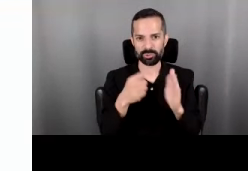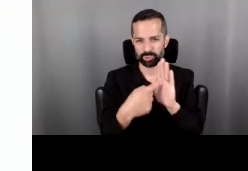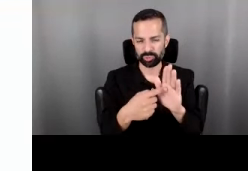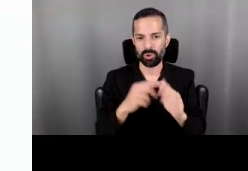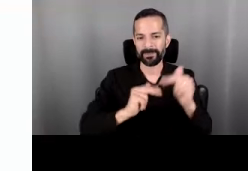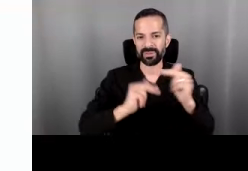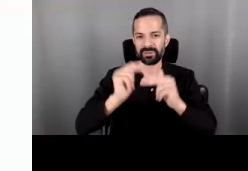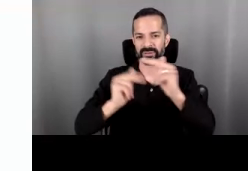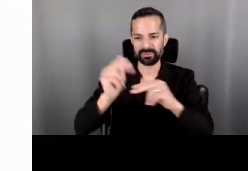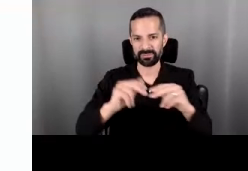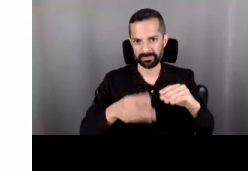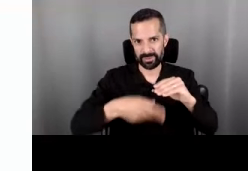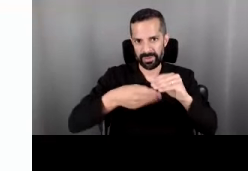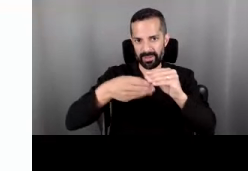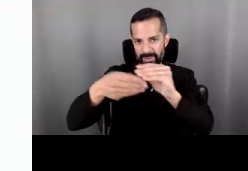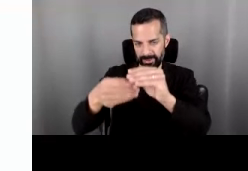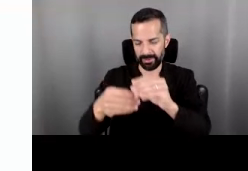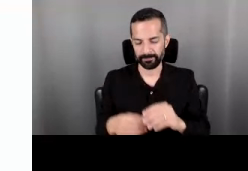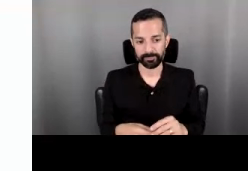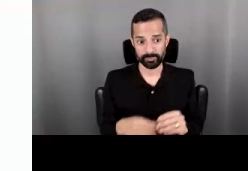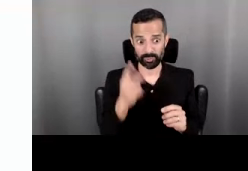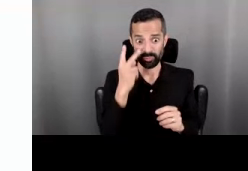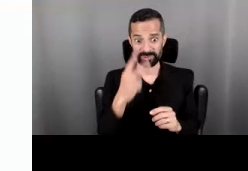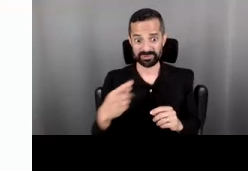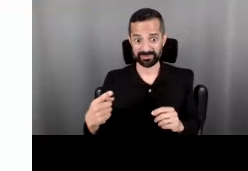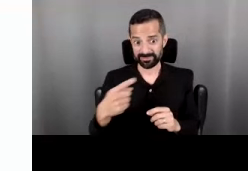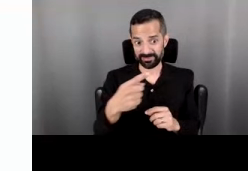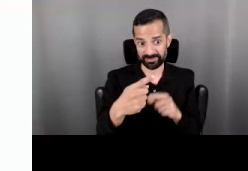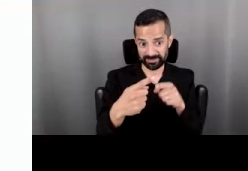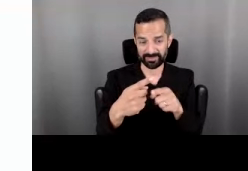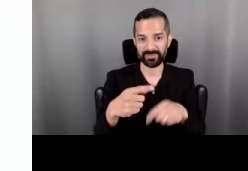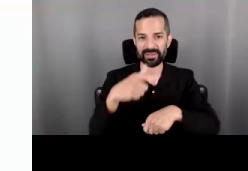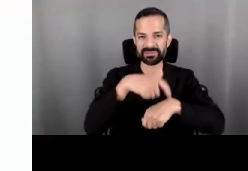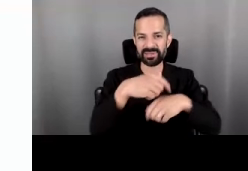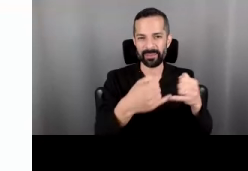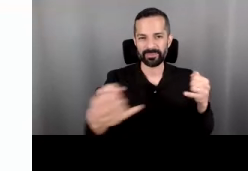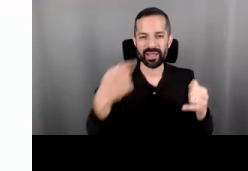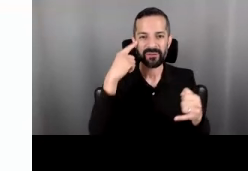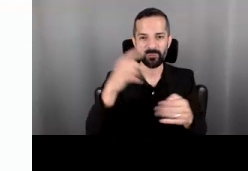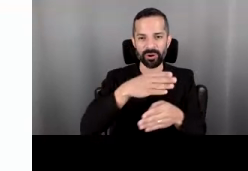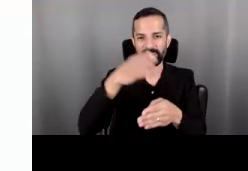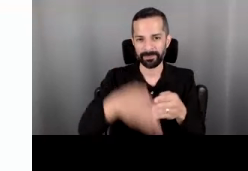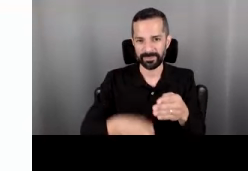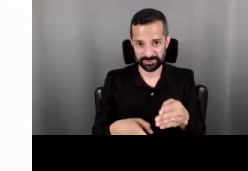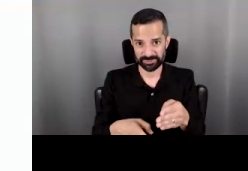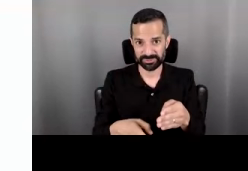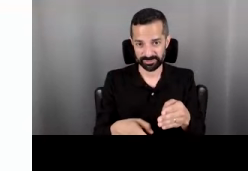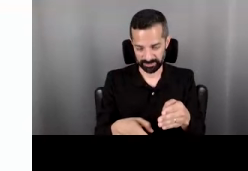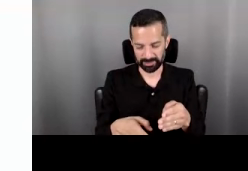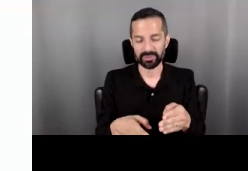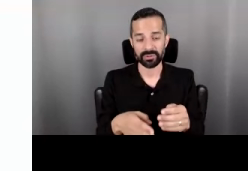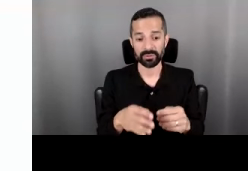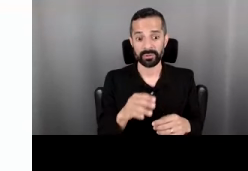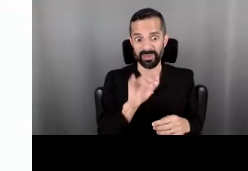You see, we have an arrow towards timeline for completion, which does factor in to what we reviewed